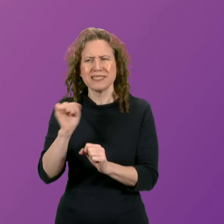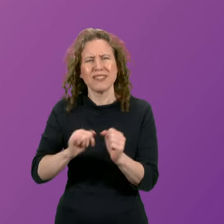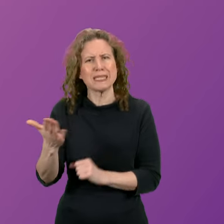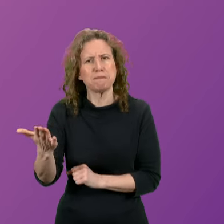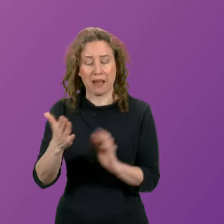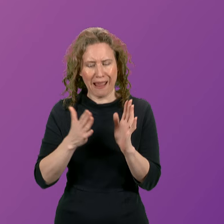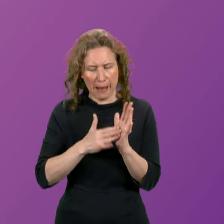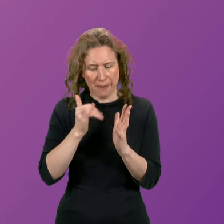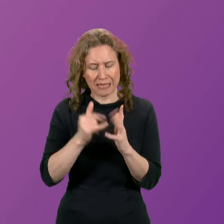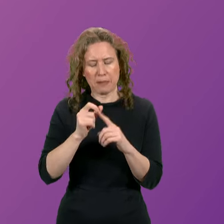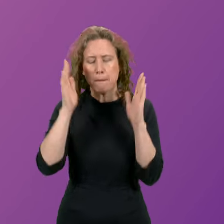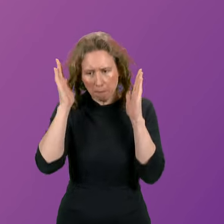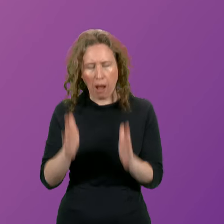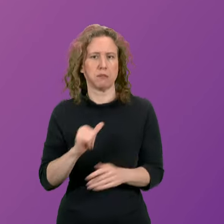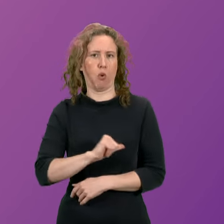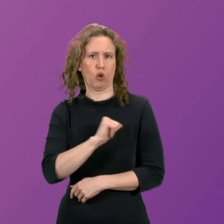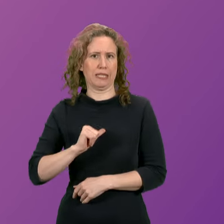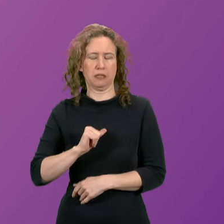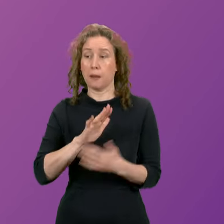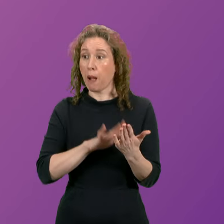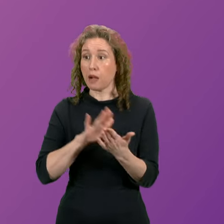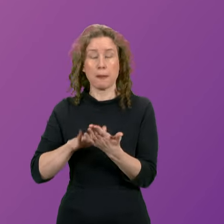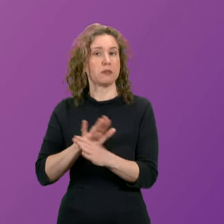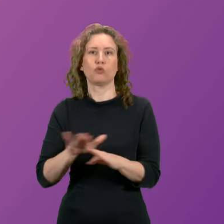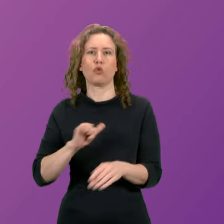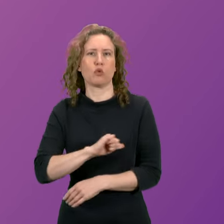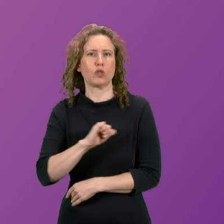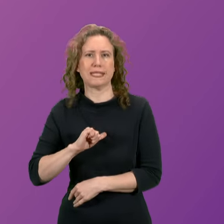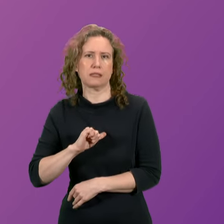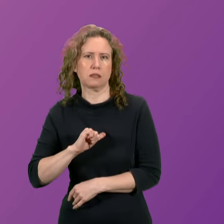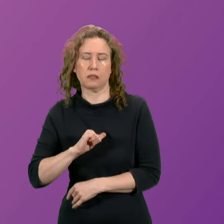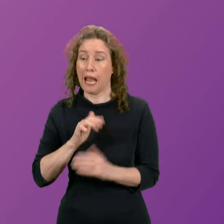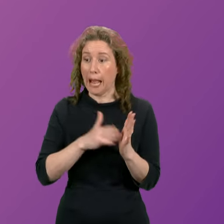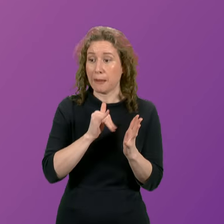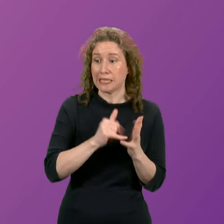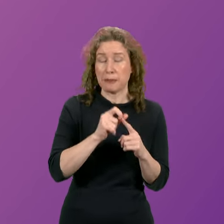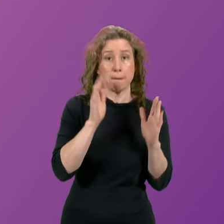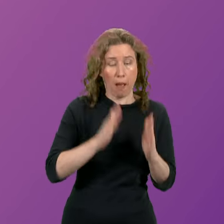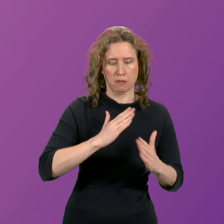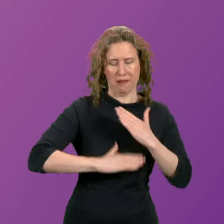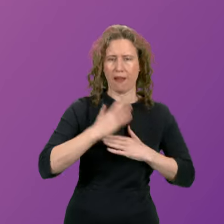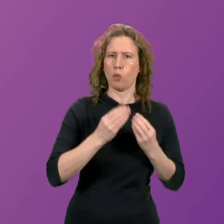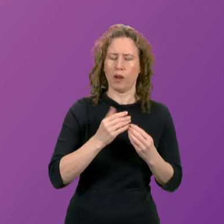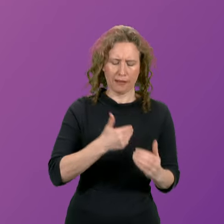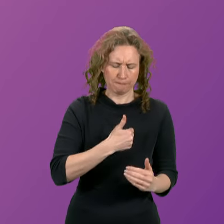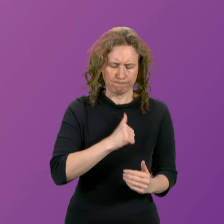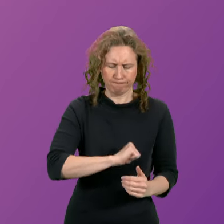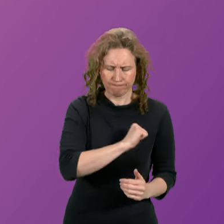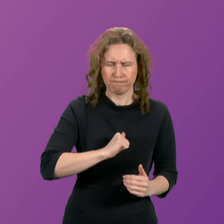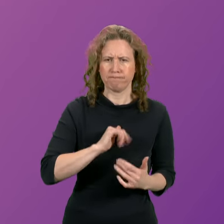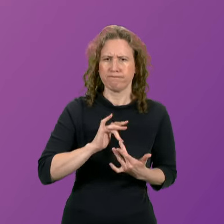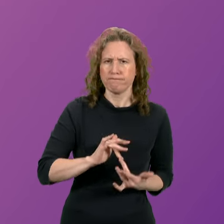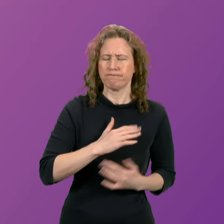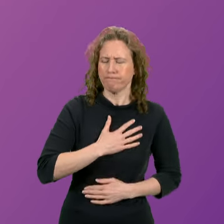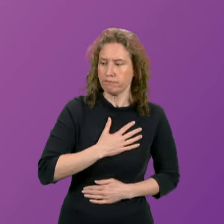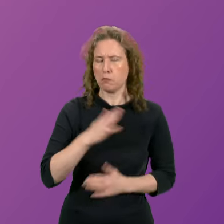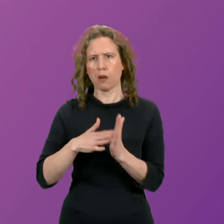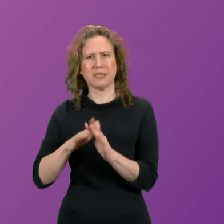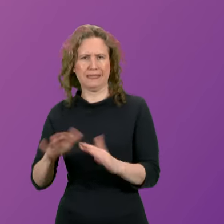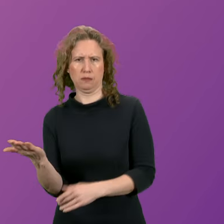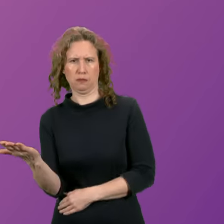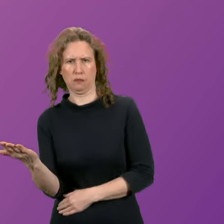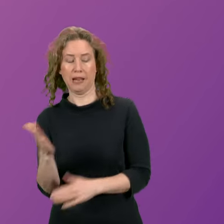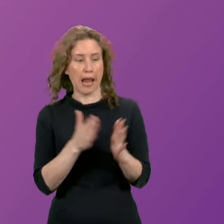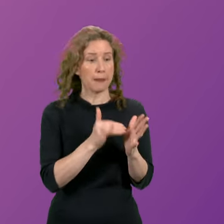must be honest—Michael Matheson was not. MSPs must act with integrity—Michael Matheson did not. MSPs